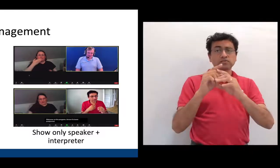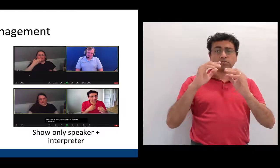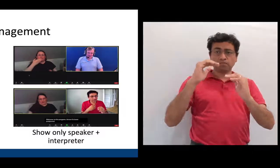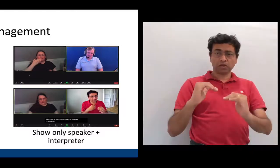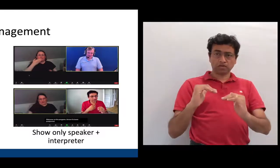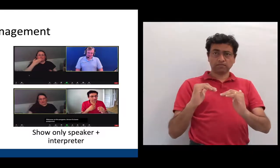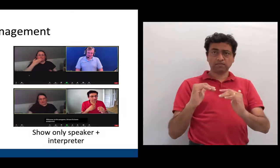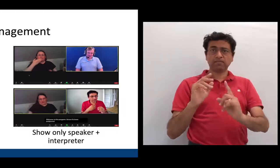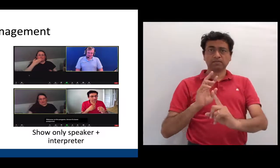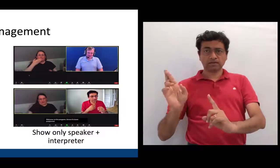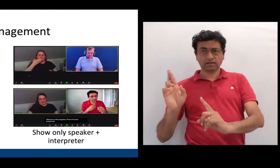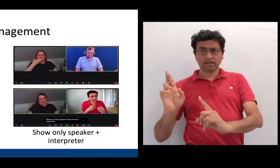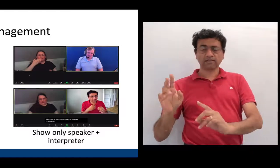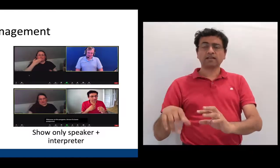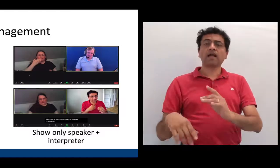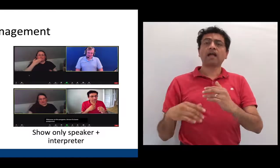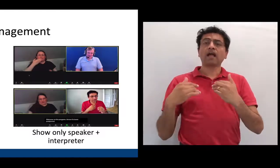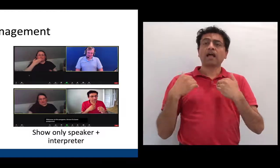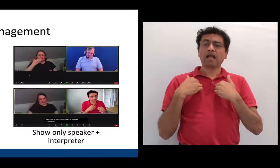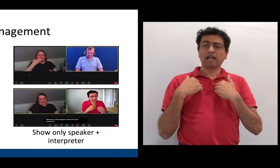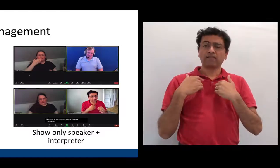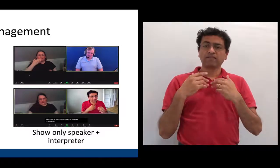Also on the bottom right you have an active signer.